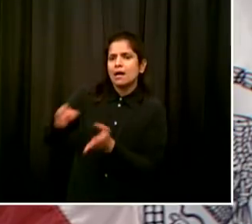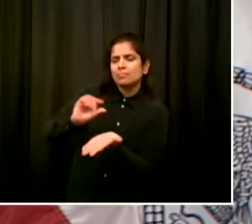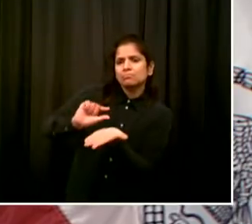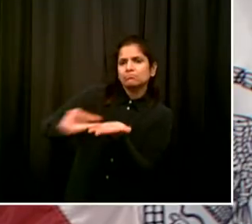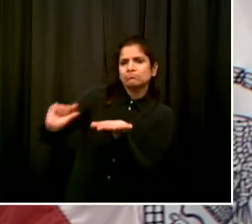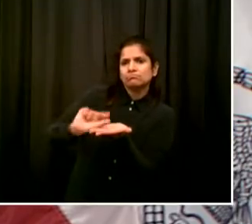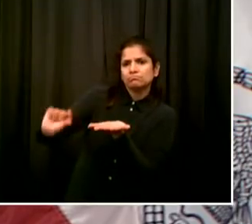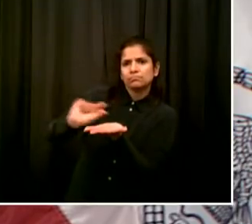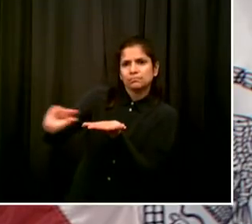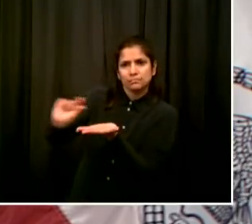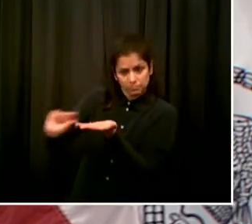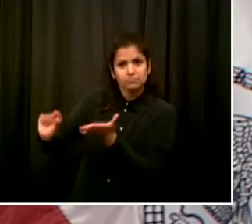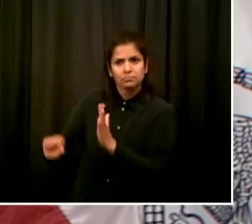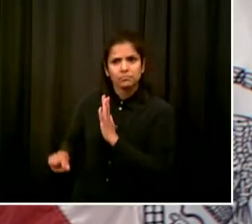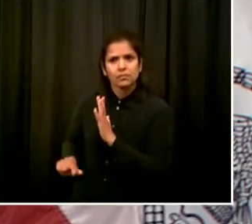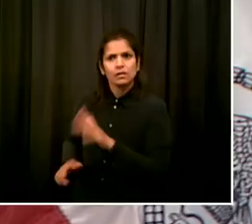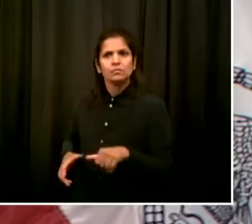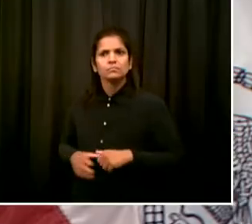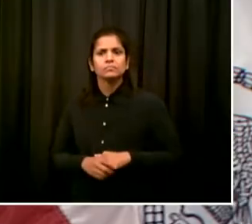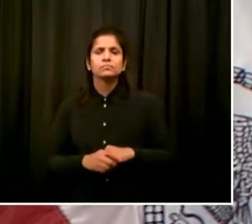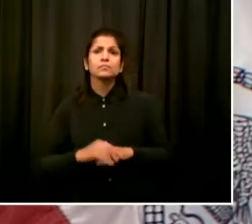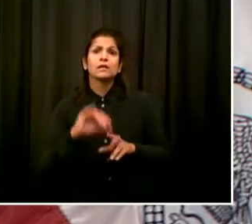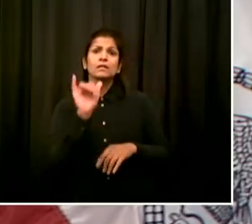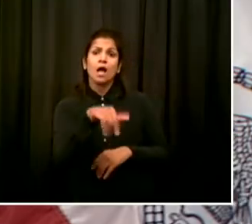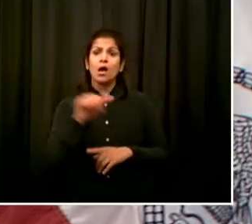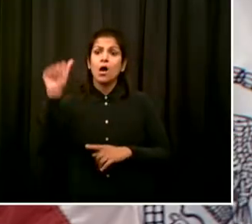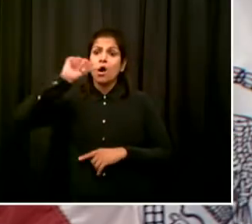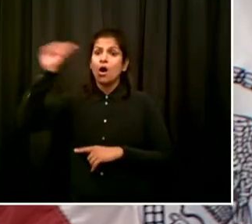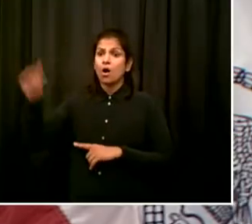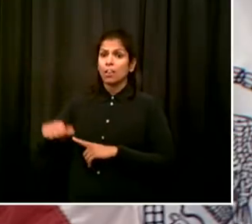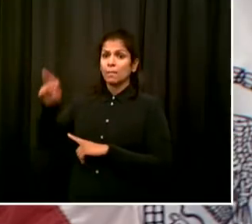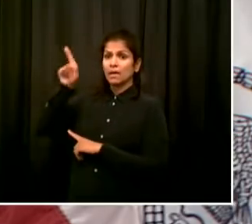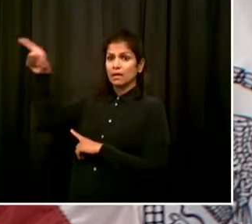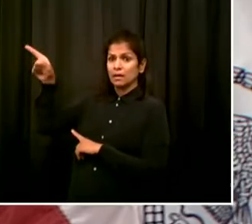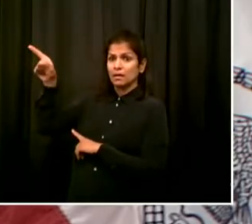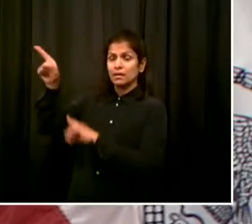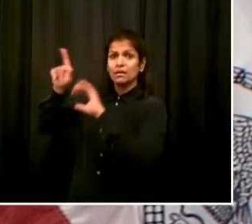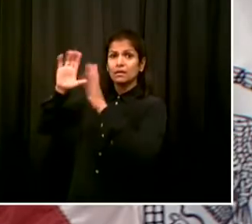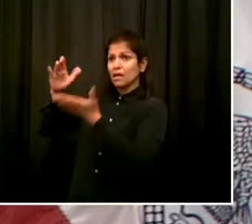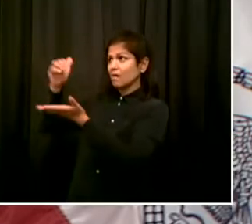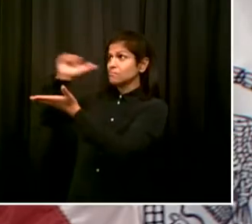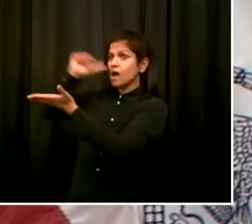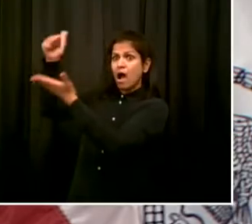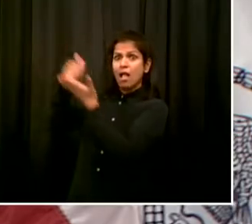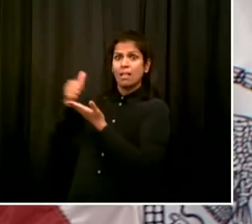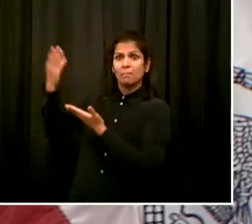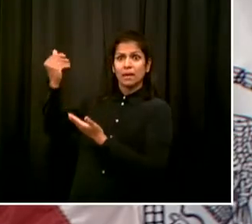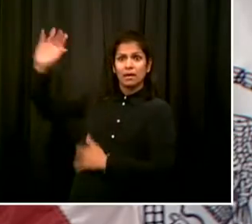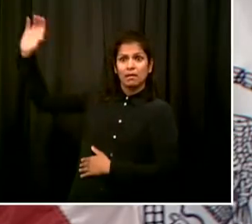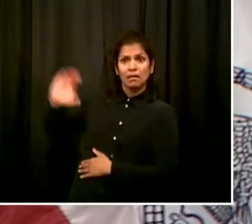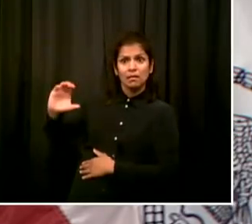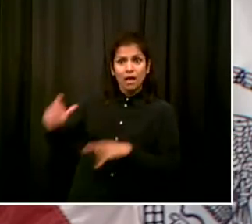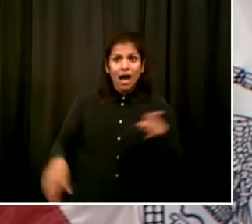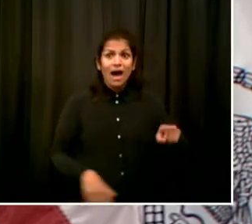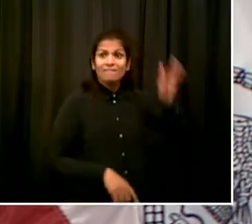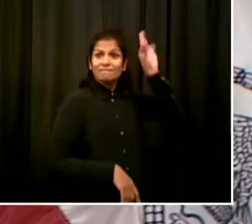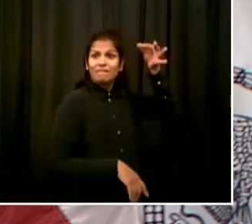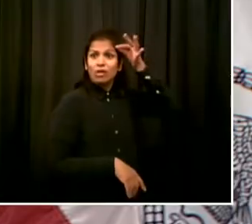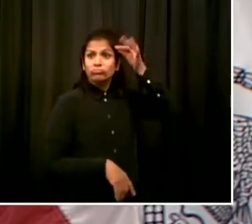AND WE CAN STILL KEEP THE CITY GOING . WE HAVE TO STRIKE A BALANCE